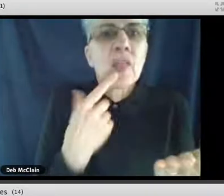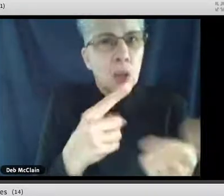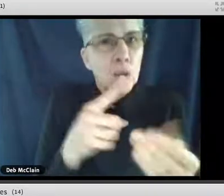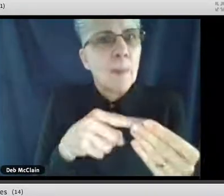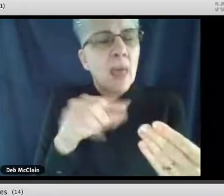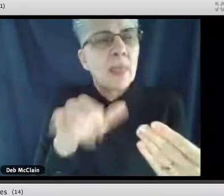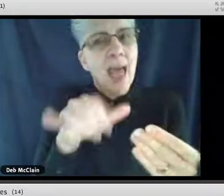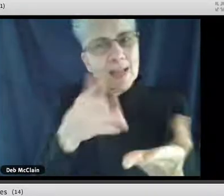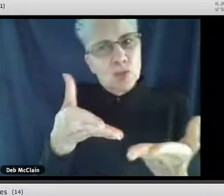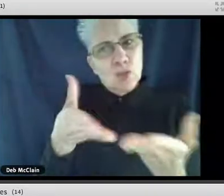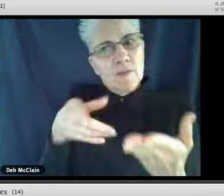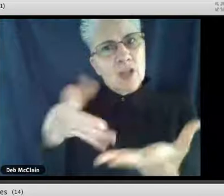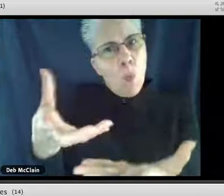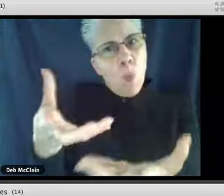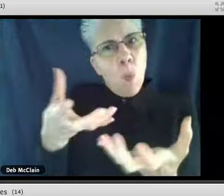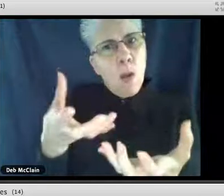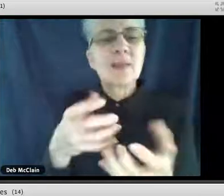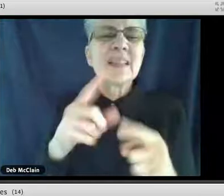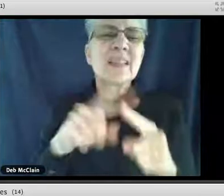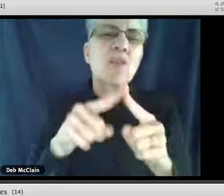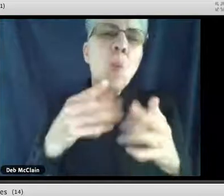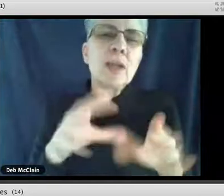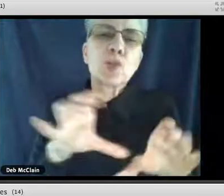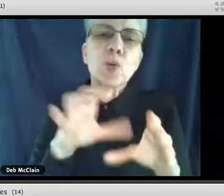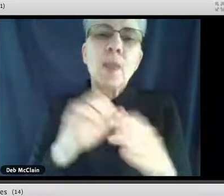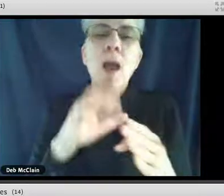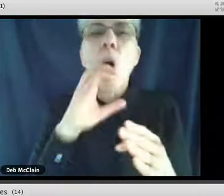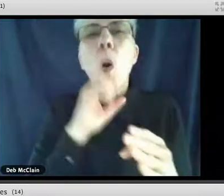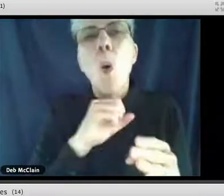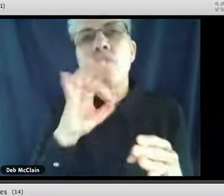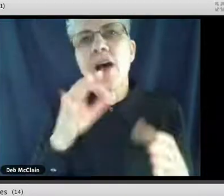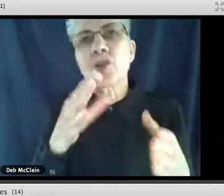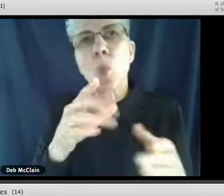So there's a lot of ways to do this. The old-fashioned way was to give people index cards